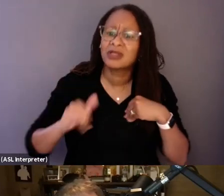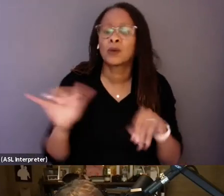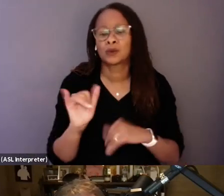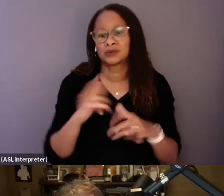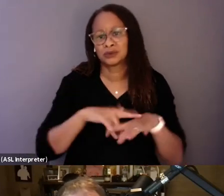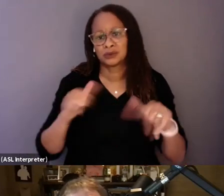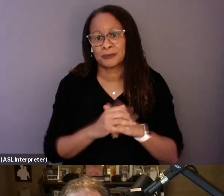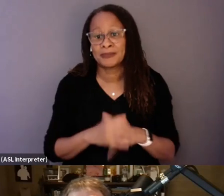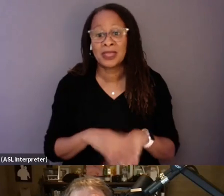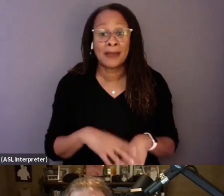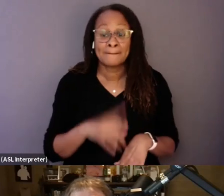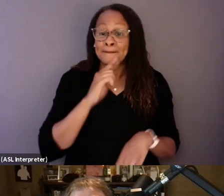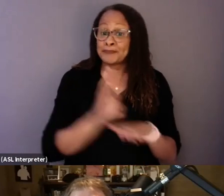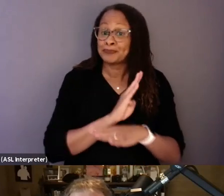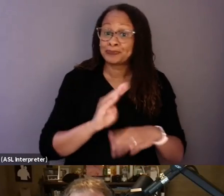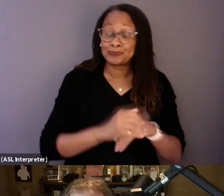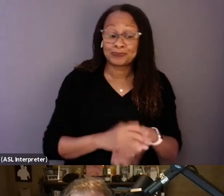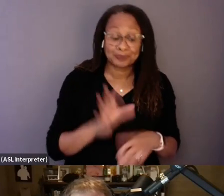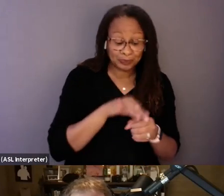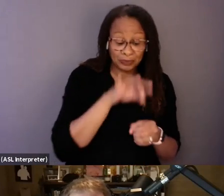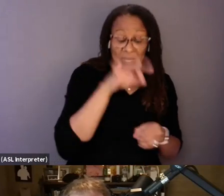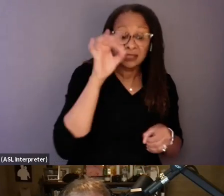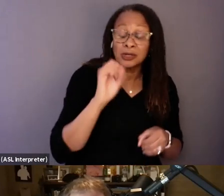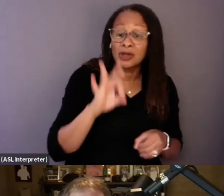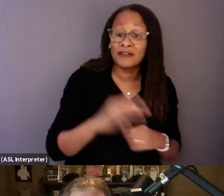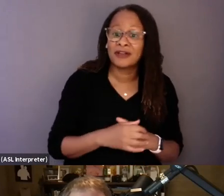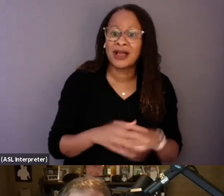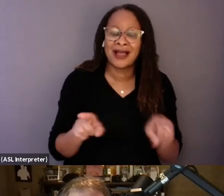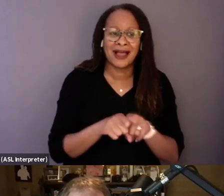He certainly had... He had the spirit of, as you say, an indomitable spirit